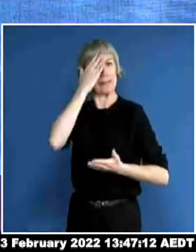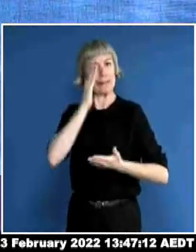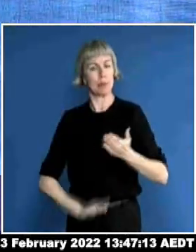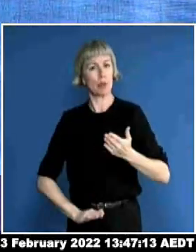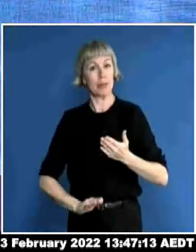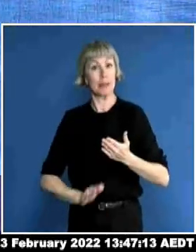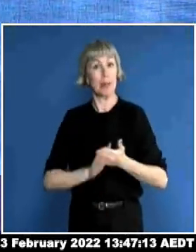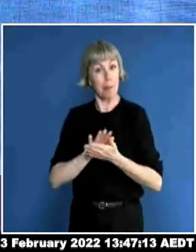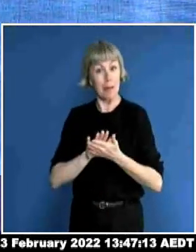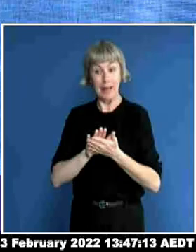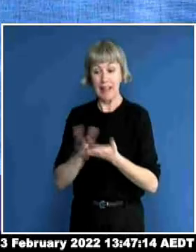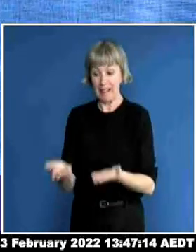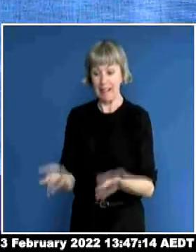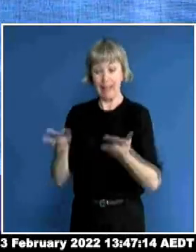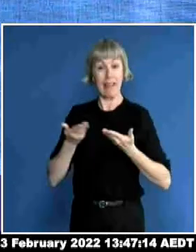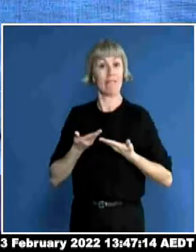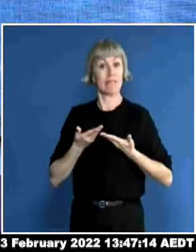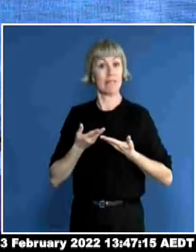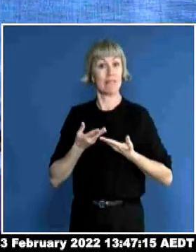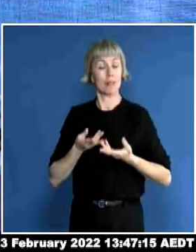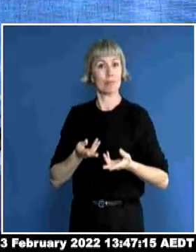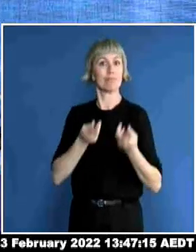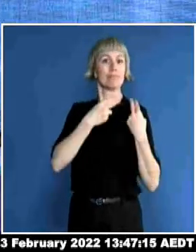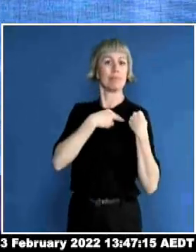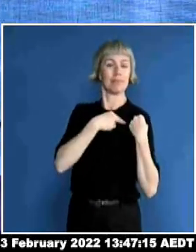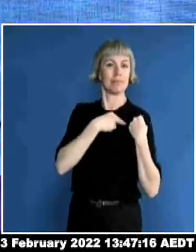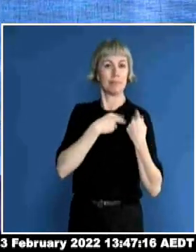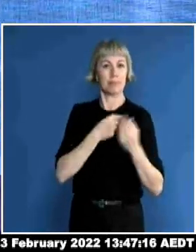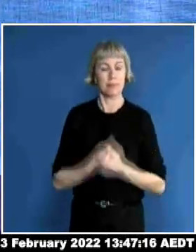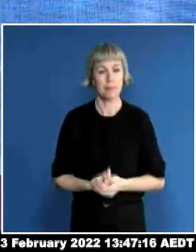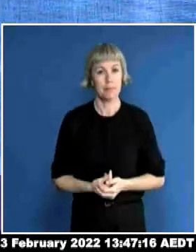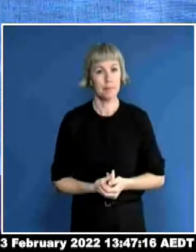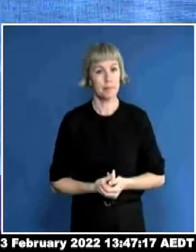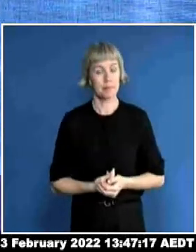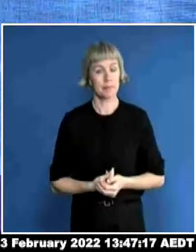Yes. MS EASTMAN: And sometimes your work was not just making coffee, but also